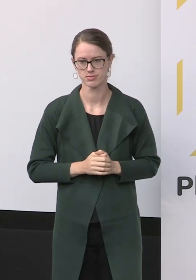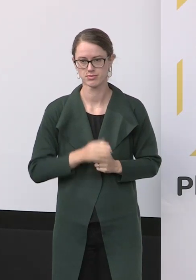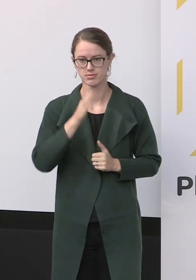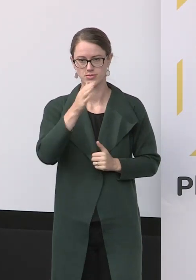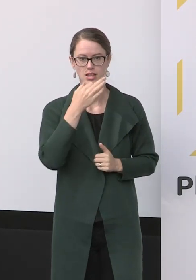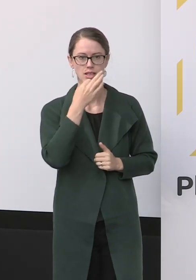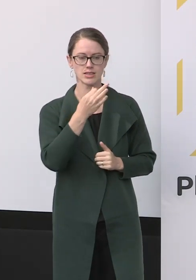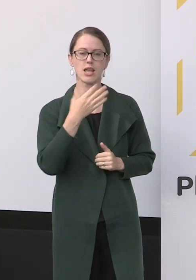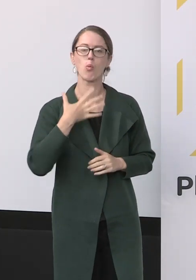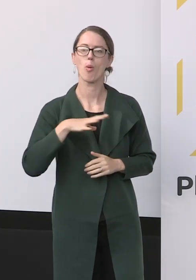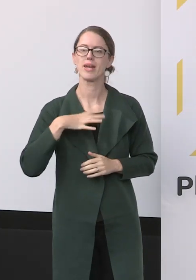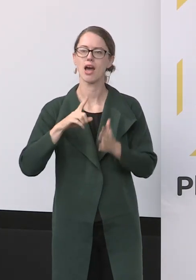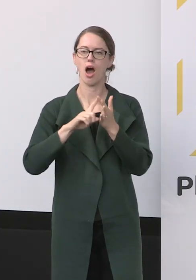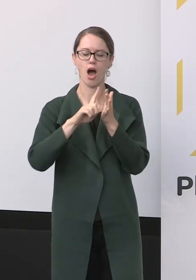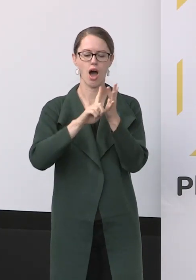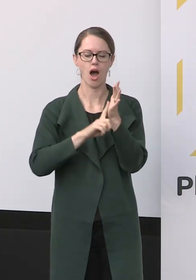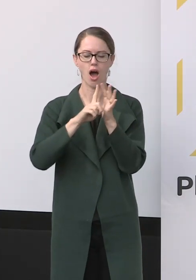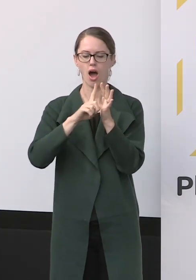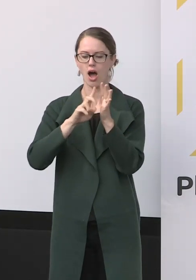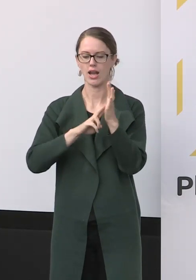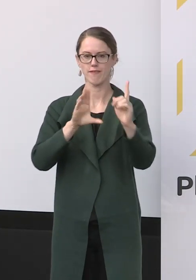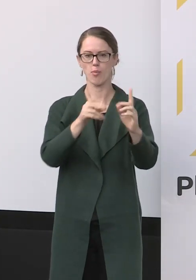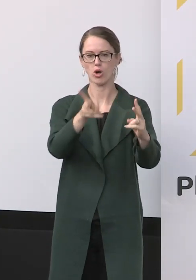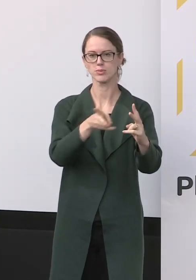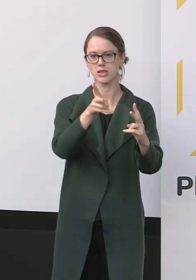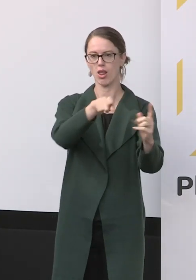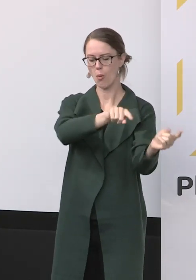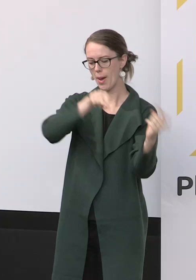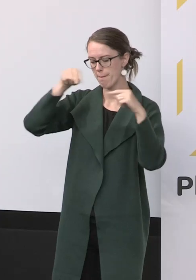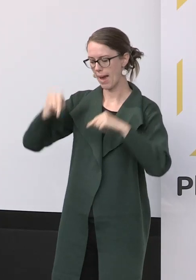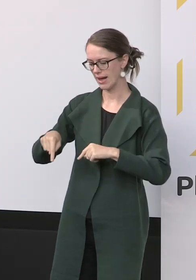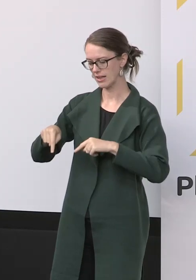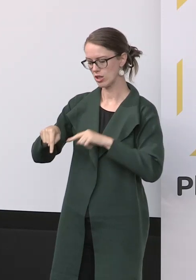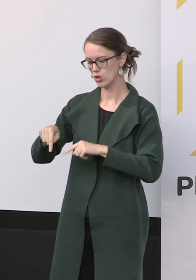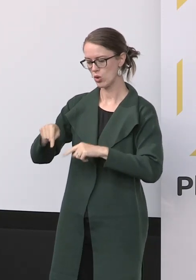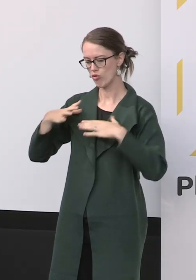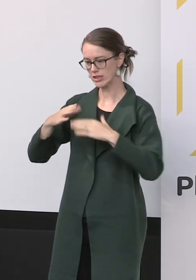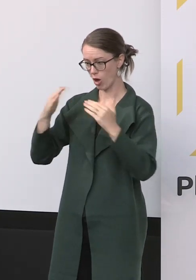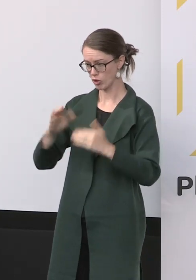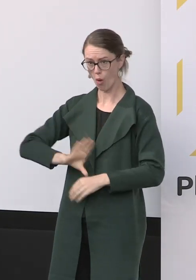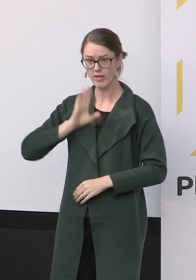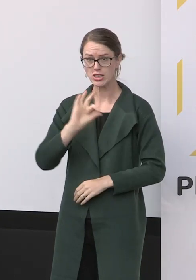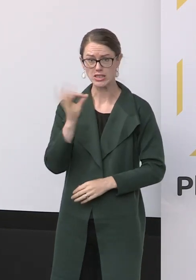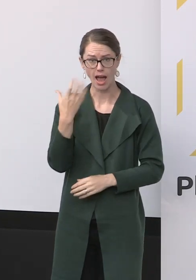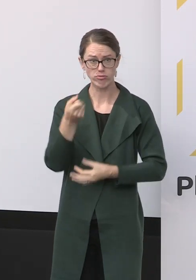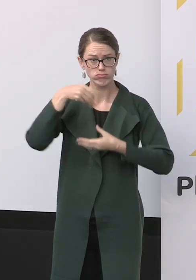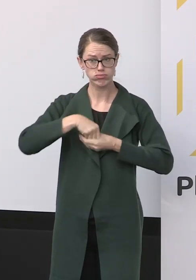when it would be appropriate to move to Alert Level 1.